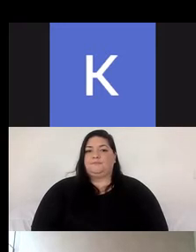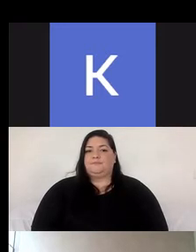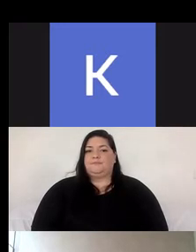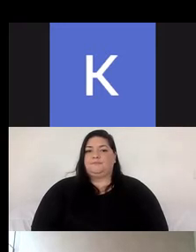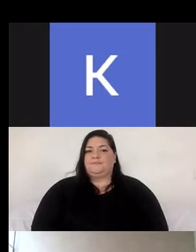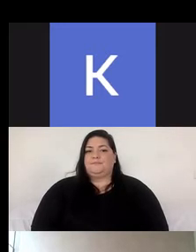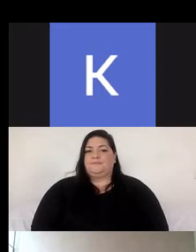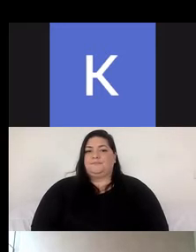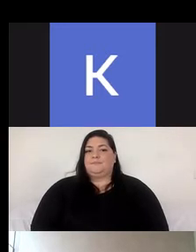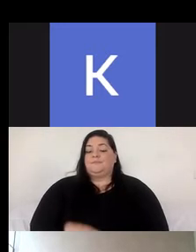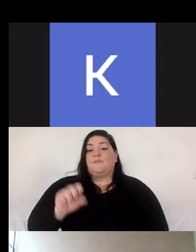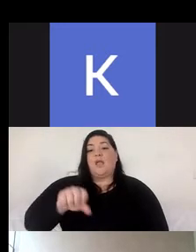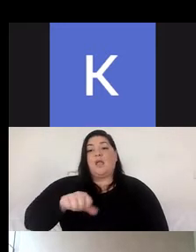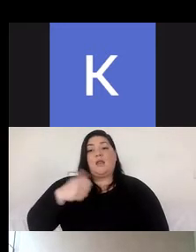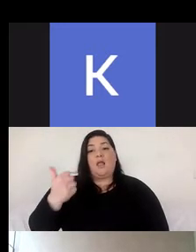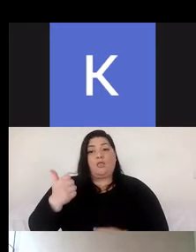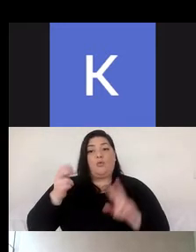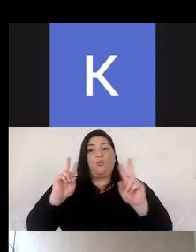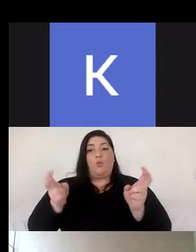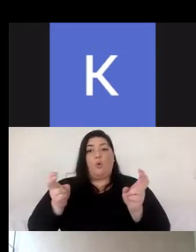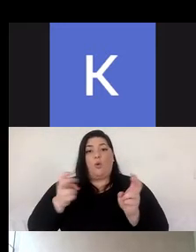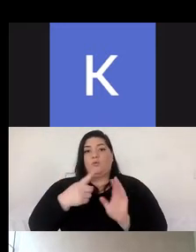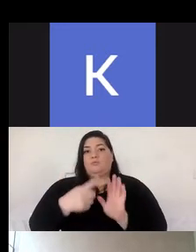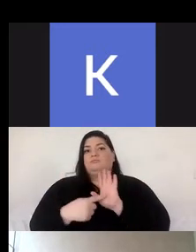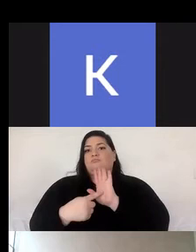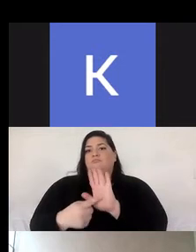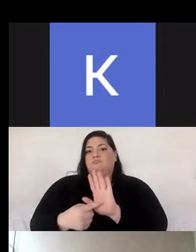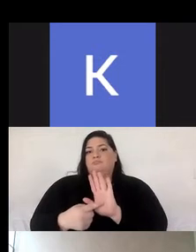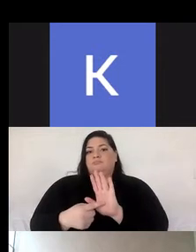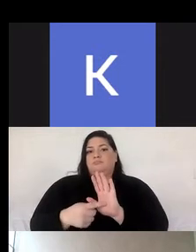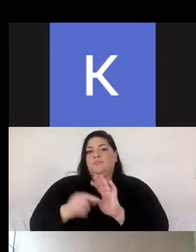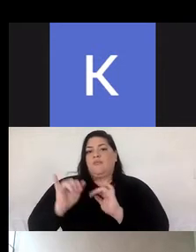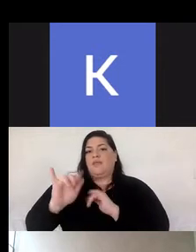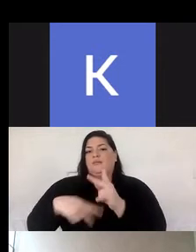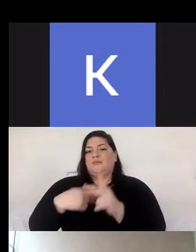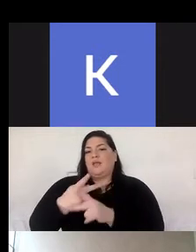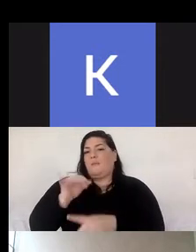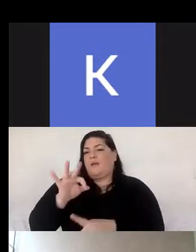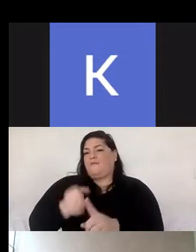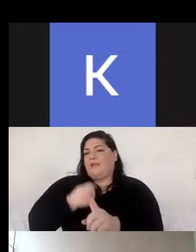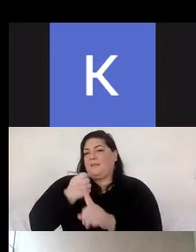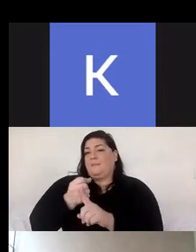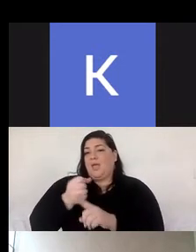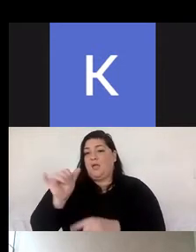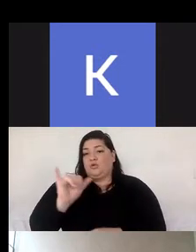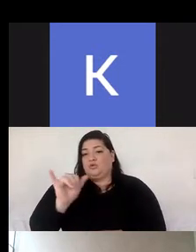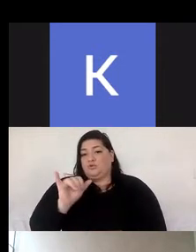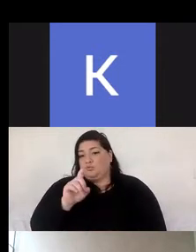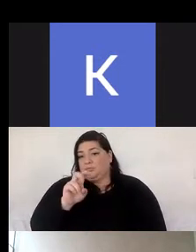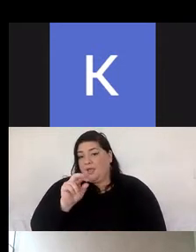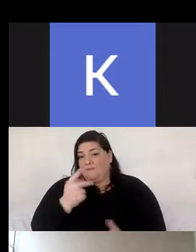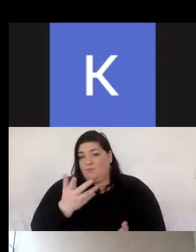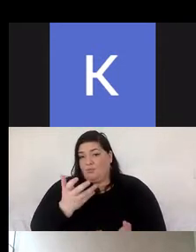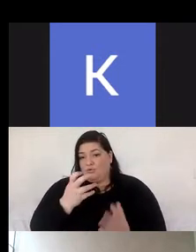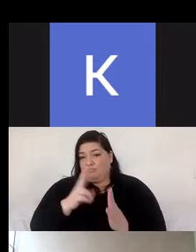We have another quote that illustrates this kind of impact, as well. Devon, do you want to run us through that?